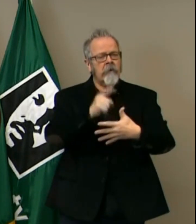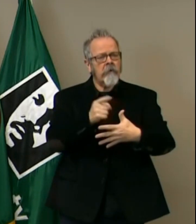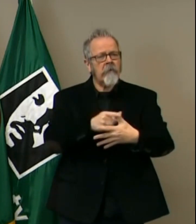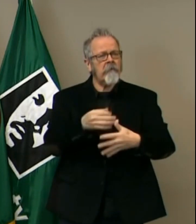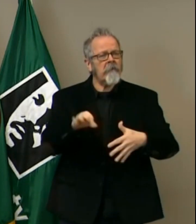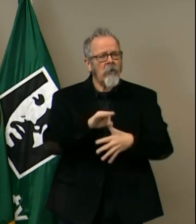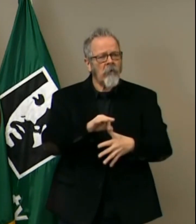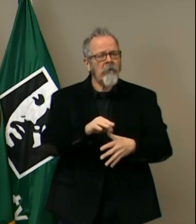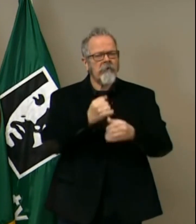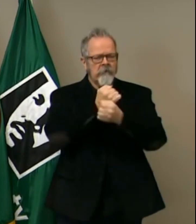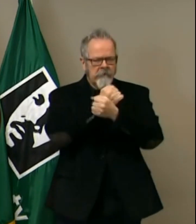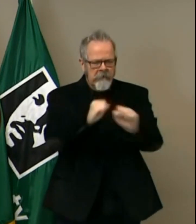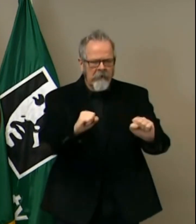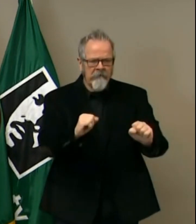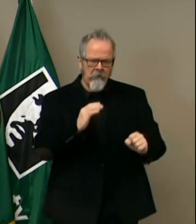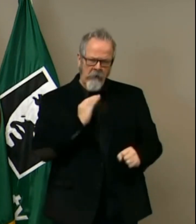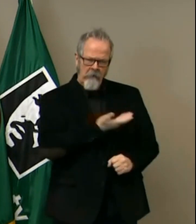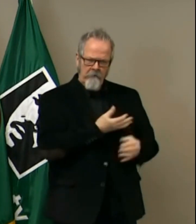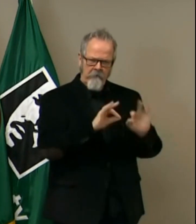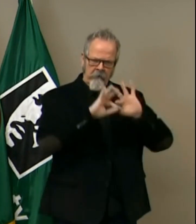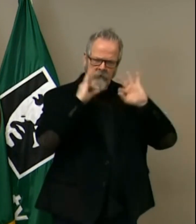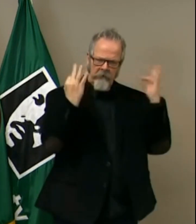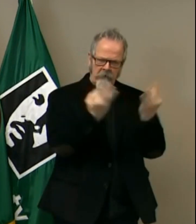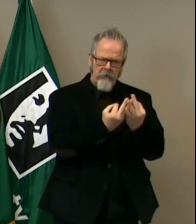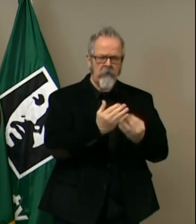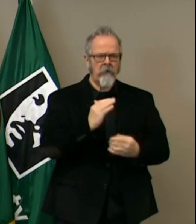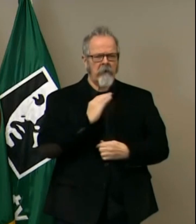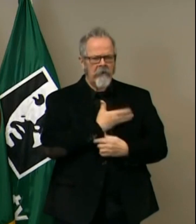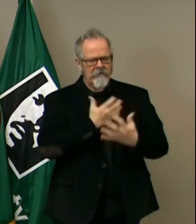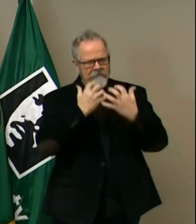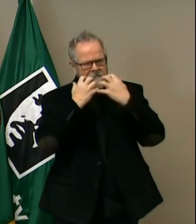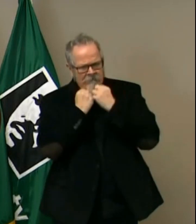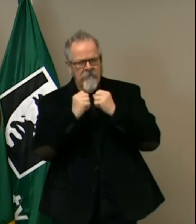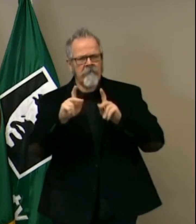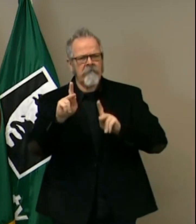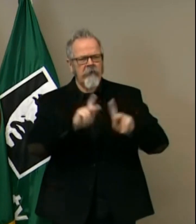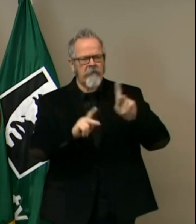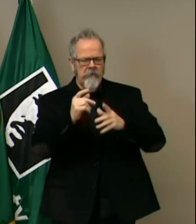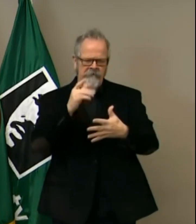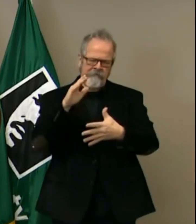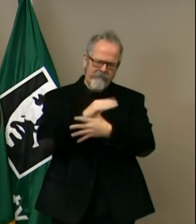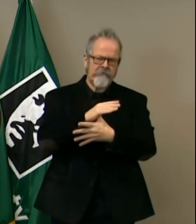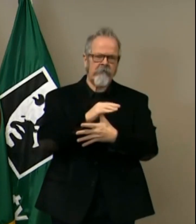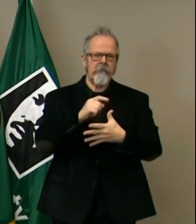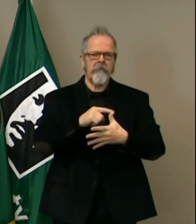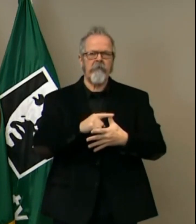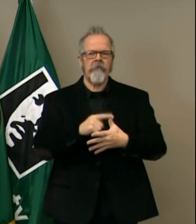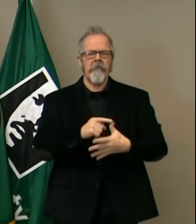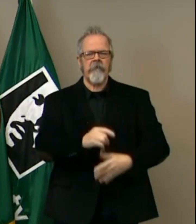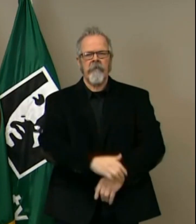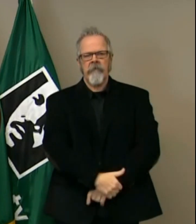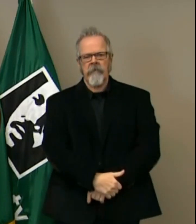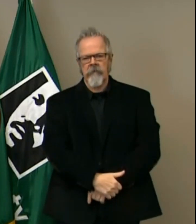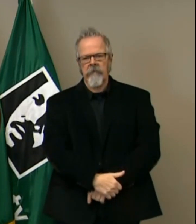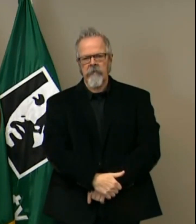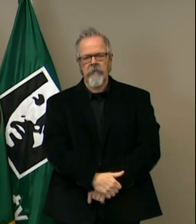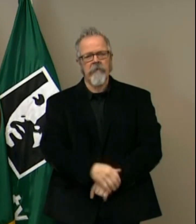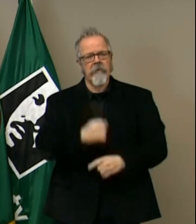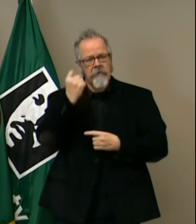week's count hours count and so we need very strong measures to reduce the